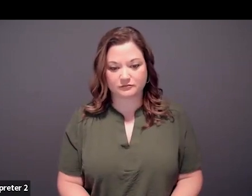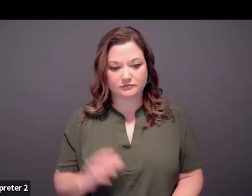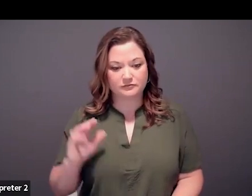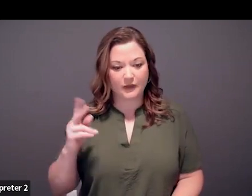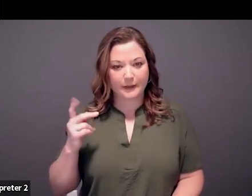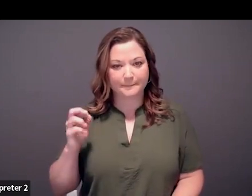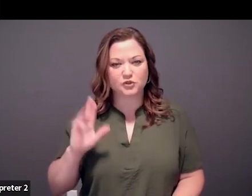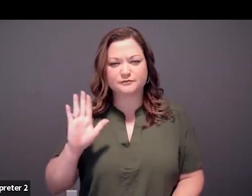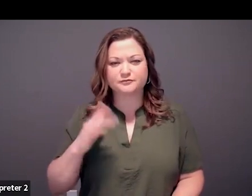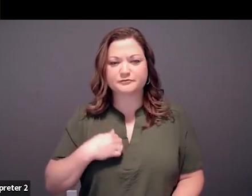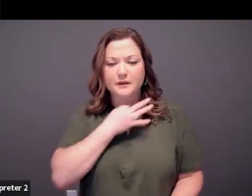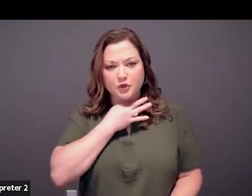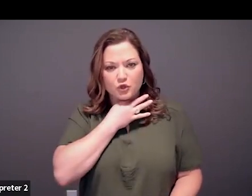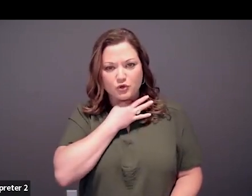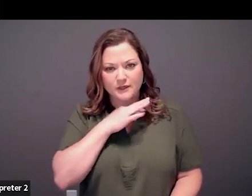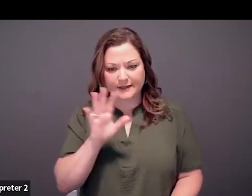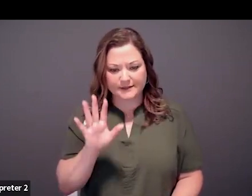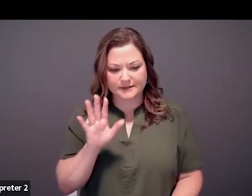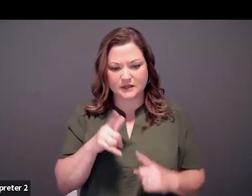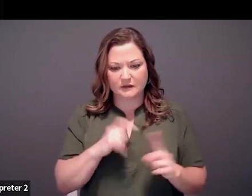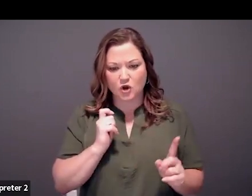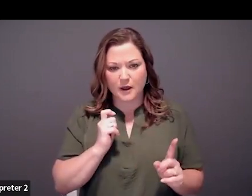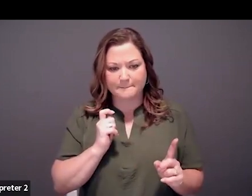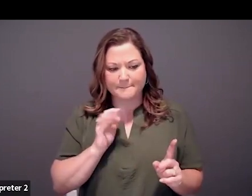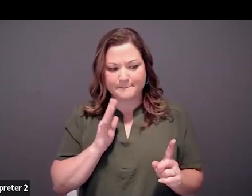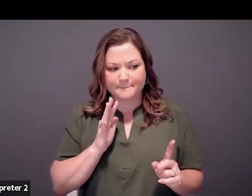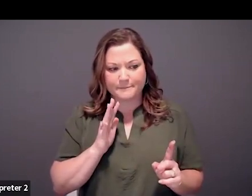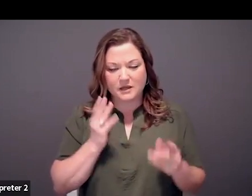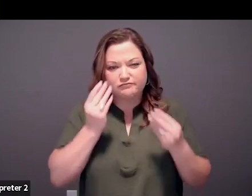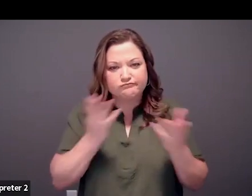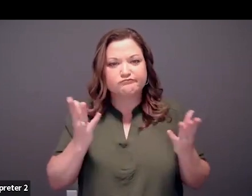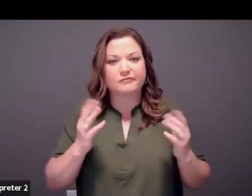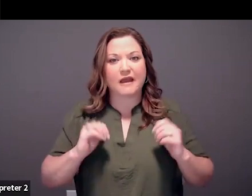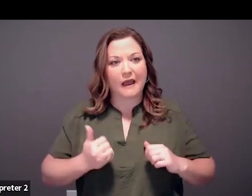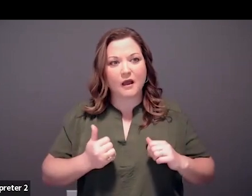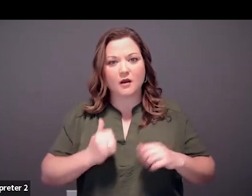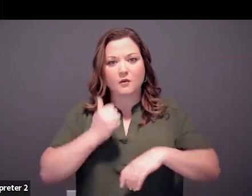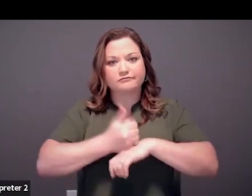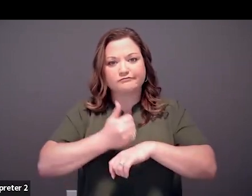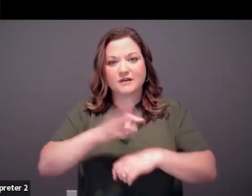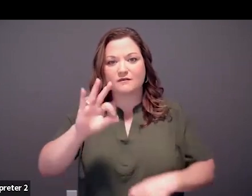I'm curious from communicating the formatting standpoint to a screen reader,